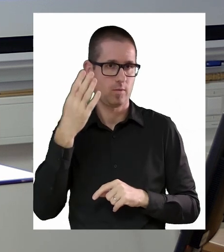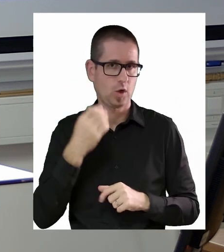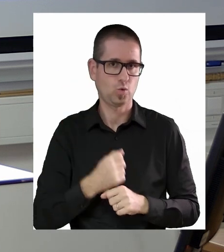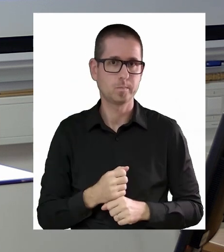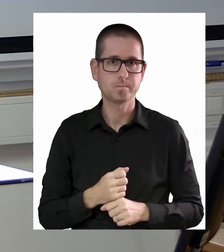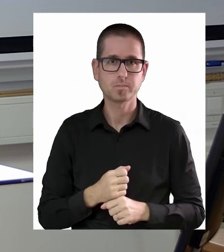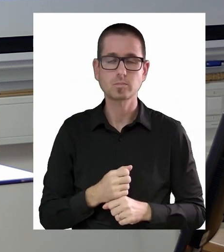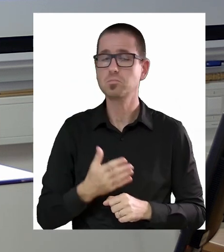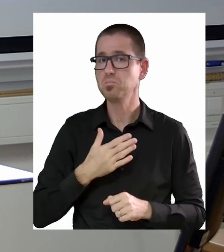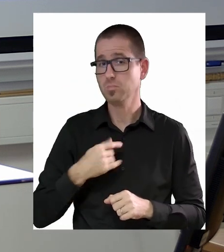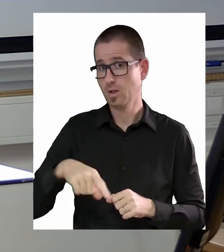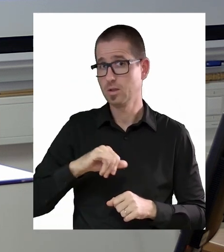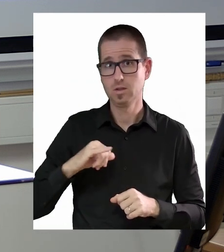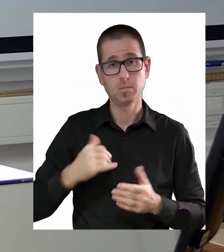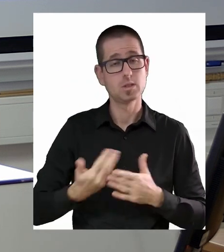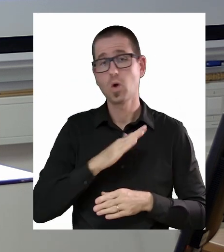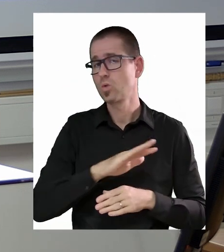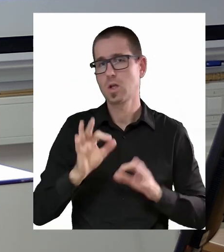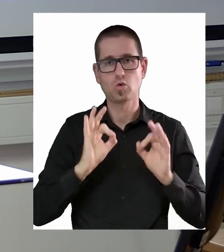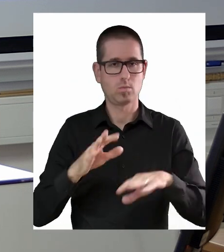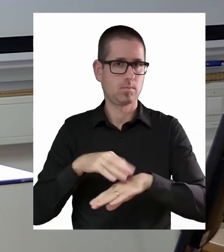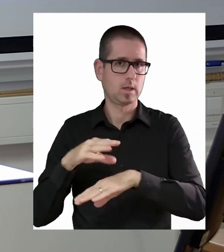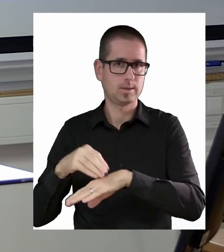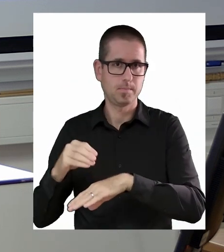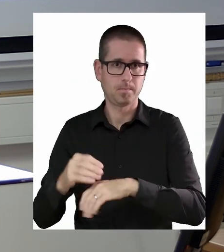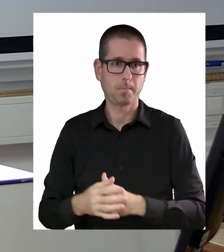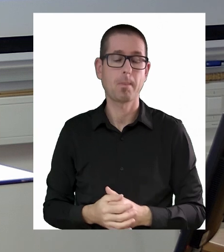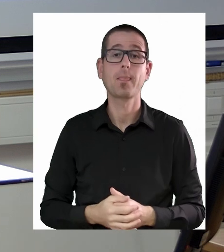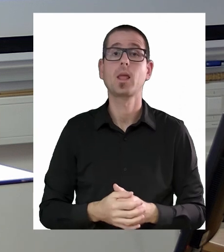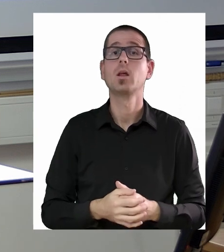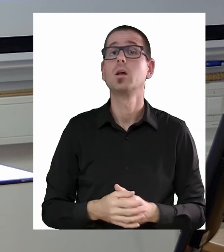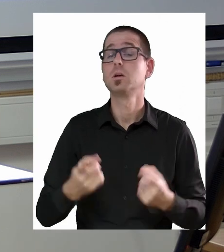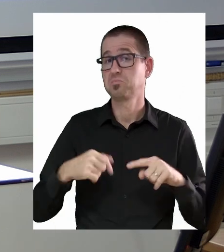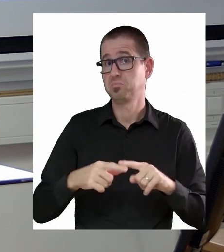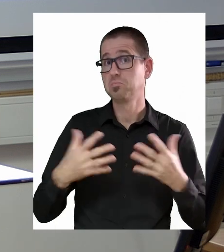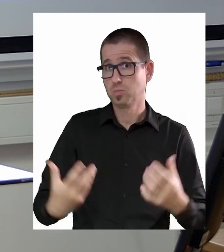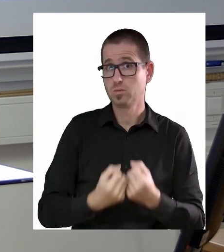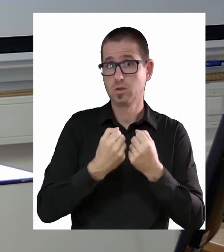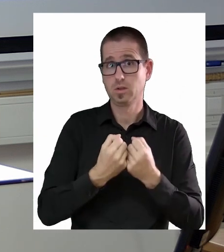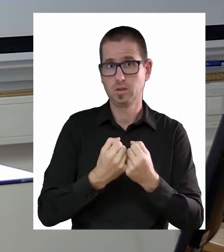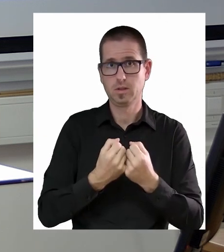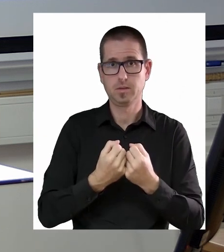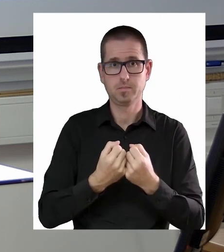were interested in all good practises. So we created a call this year